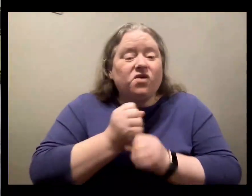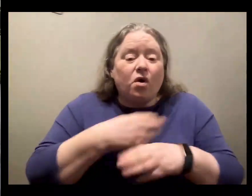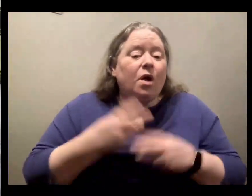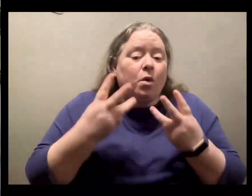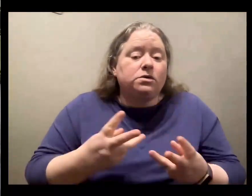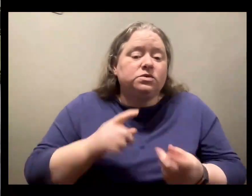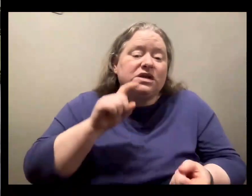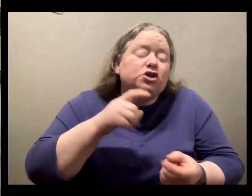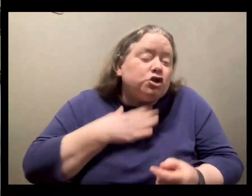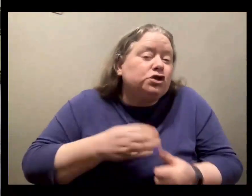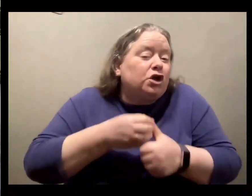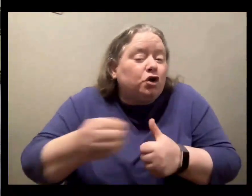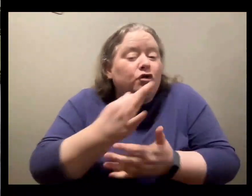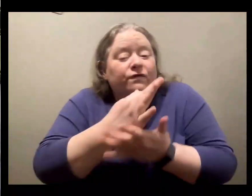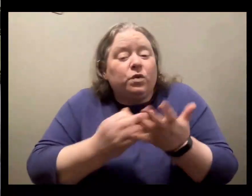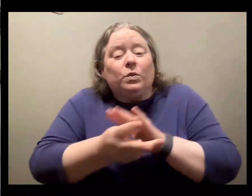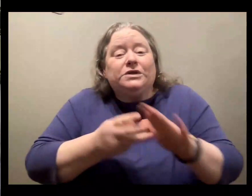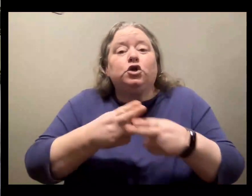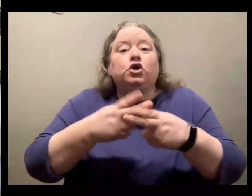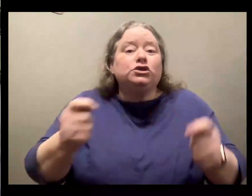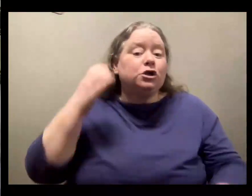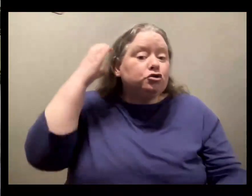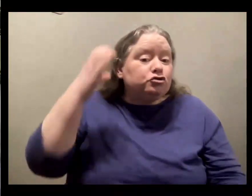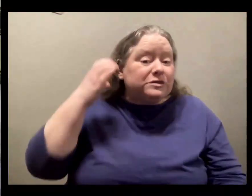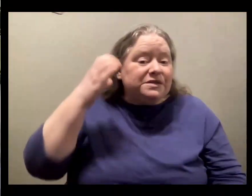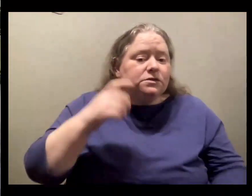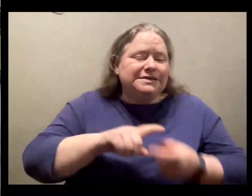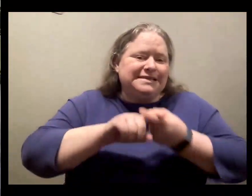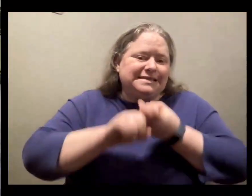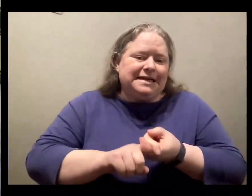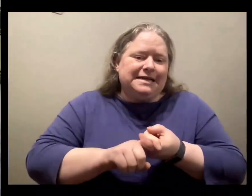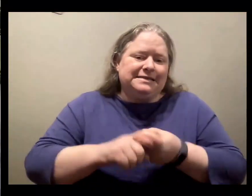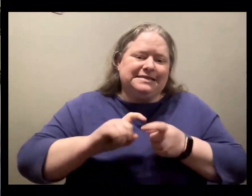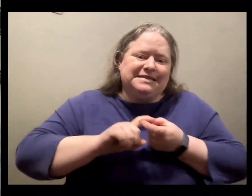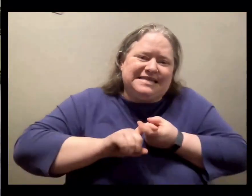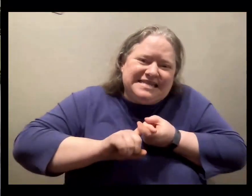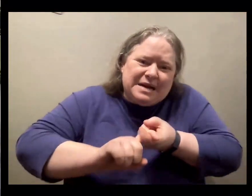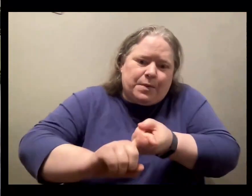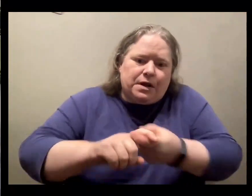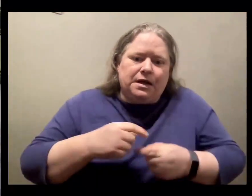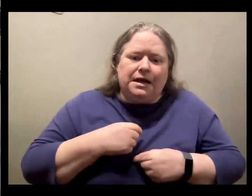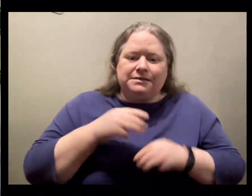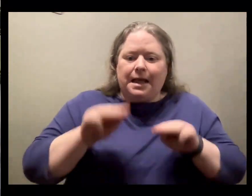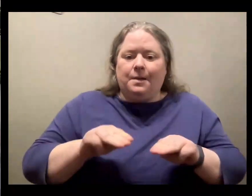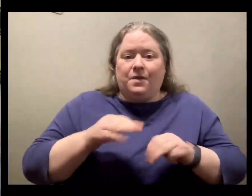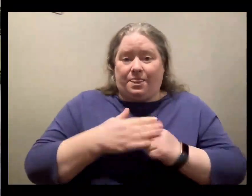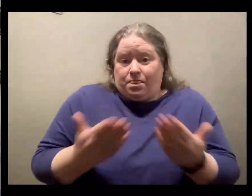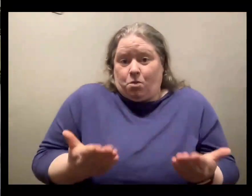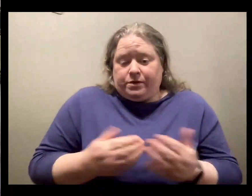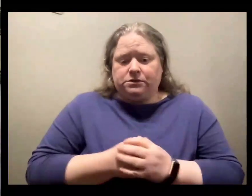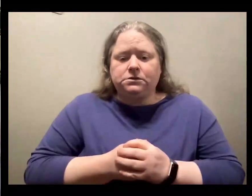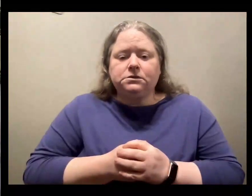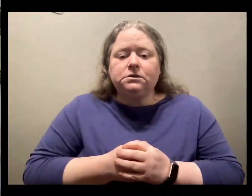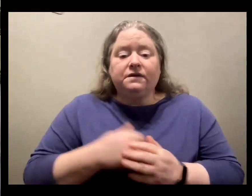That's all I want - just another few weeks, until Christmas, to stay as stable as I am at the moment.